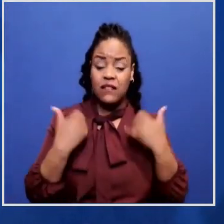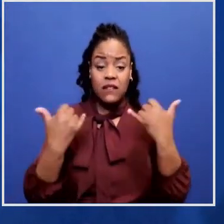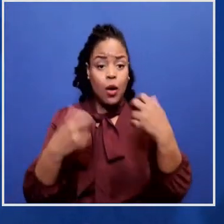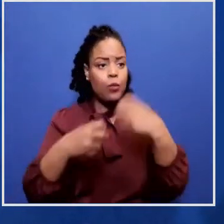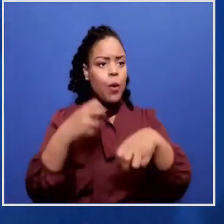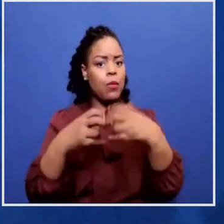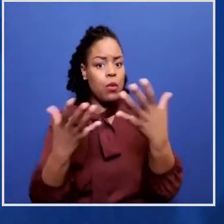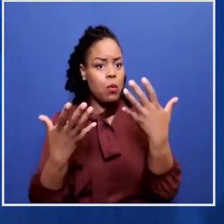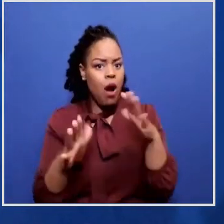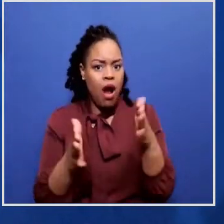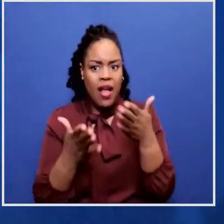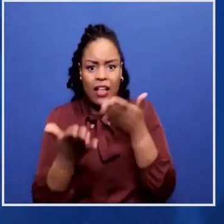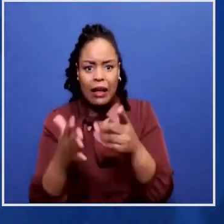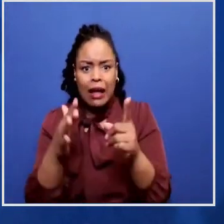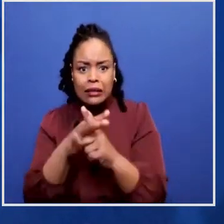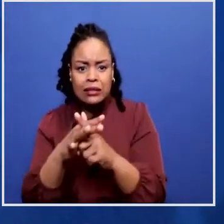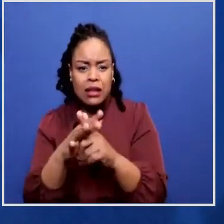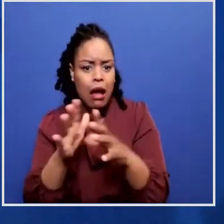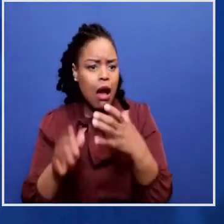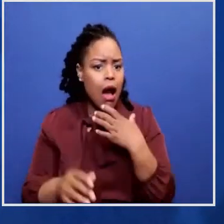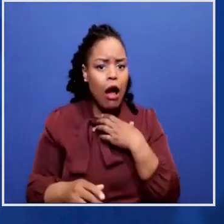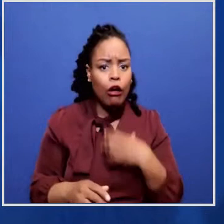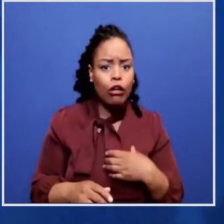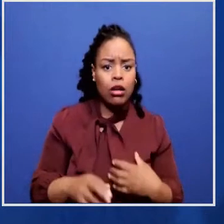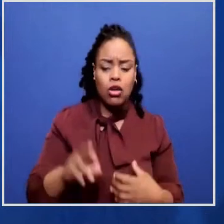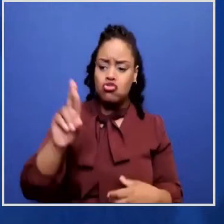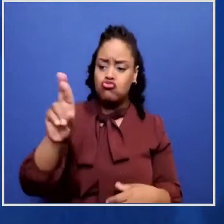FOR ALL OF THOSE CHALLENGES THAT WERE ALREADY THERE,